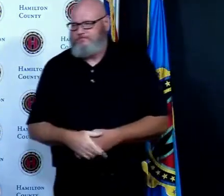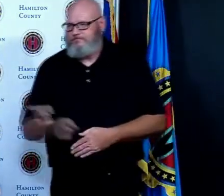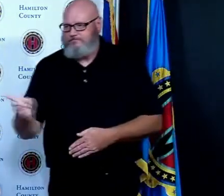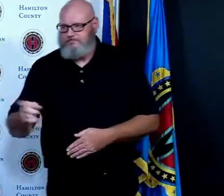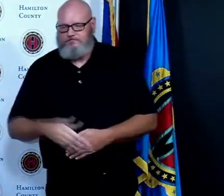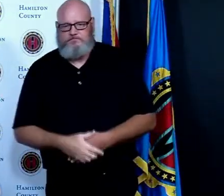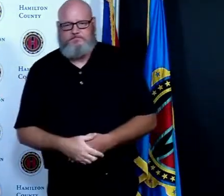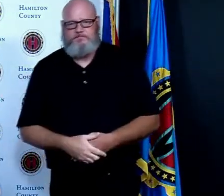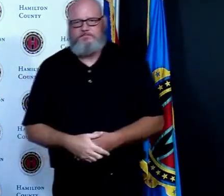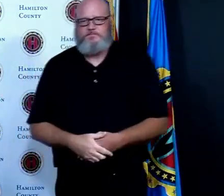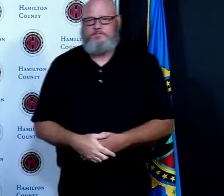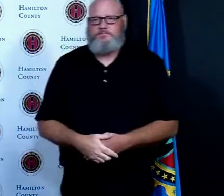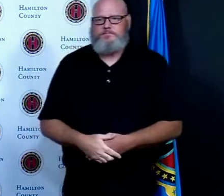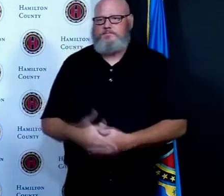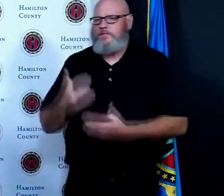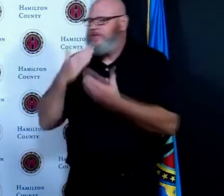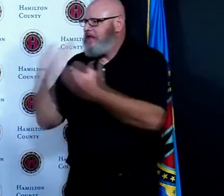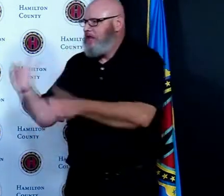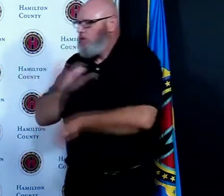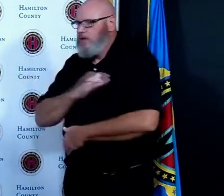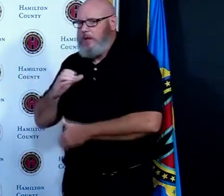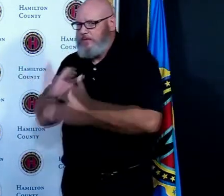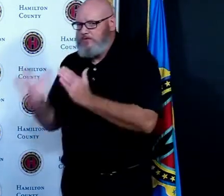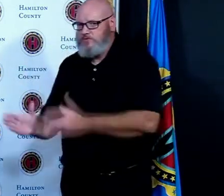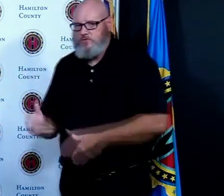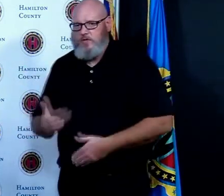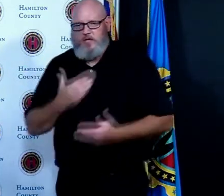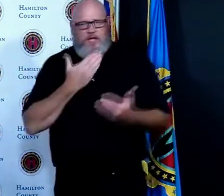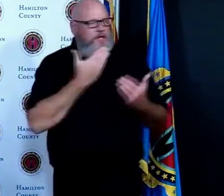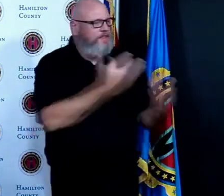thank you Commissioner Driehaus it's always a pleasure to be here and I appreciate having